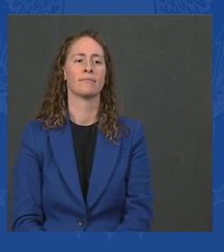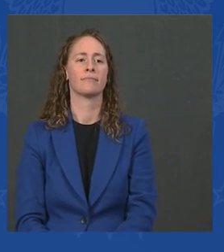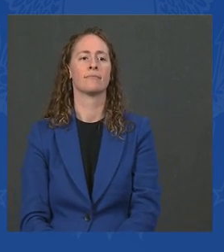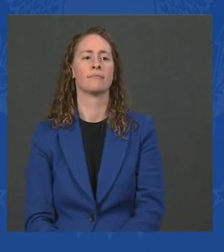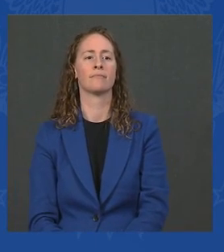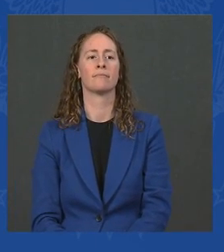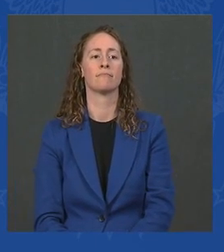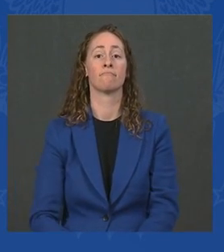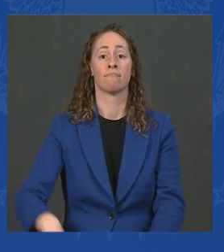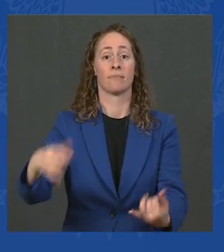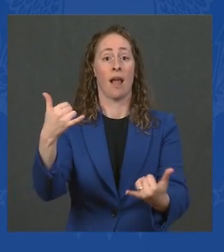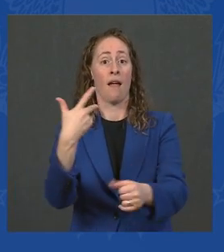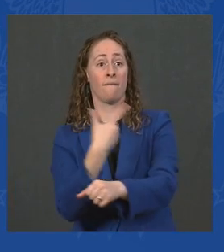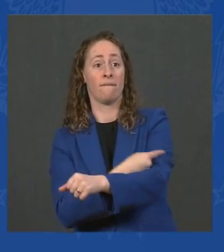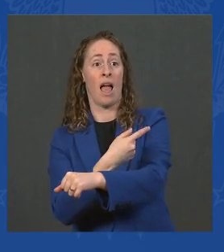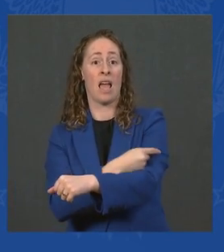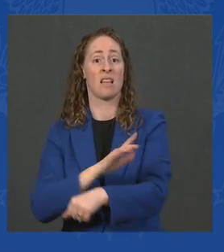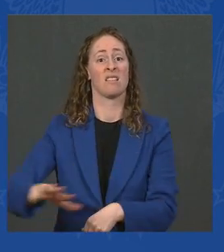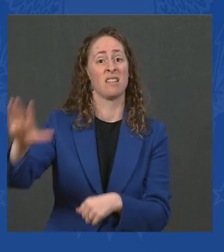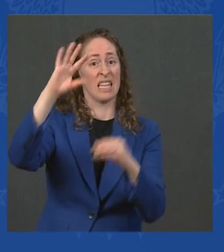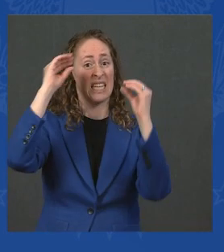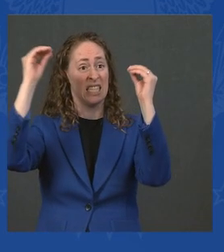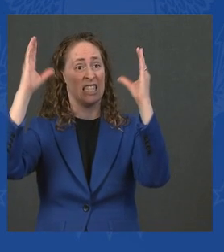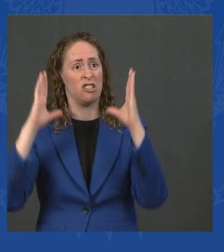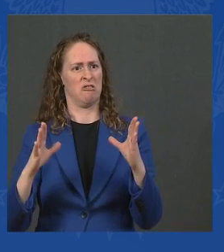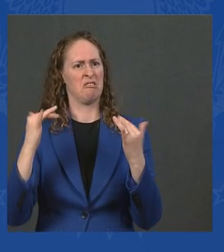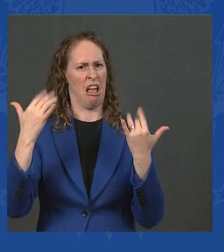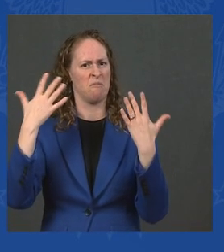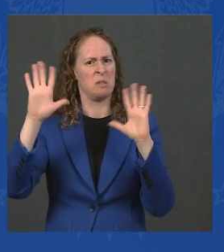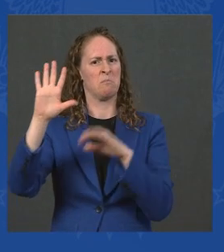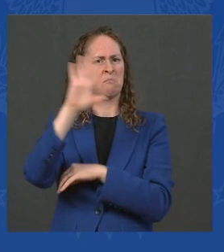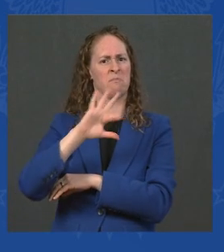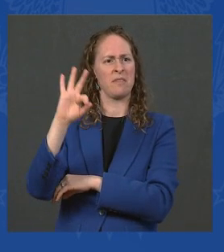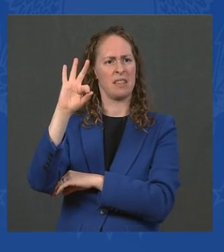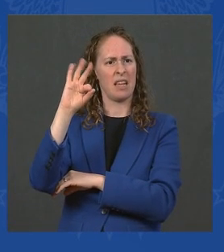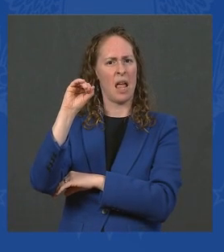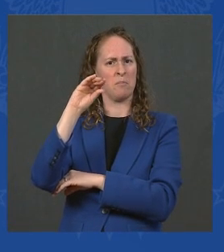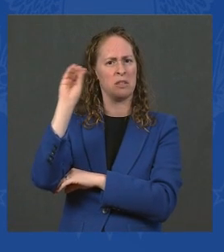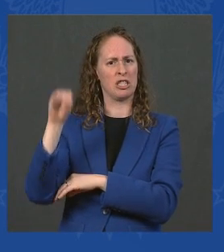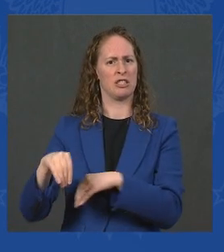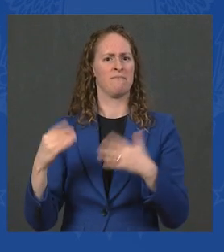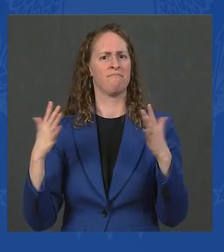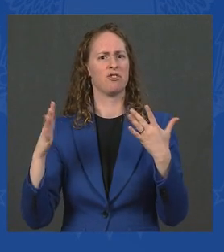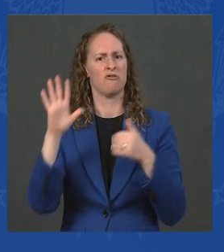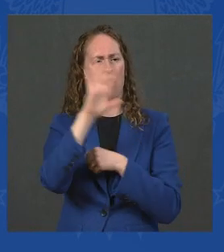about 90 percent of school staff and teachers are vaccinated. We should have that at 100 percent.